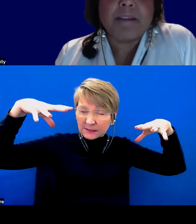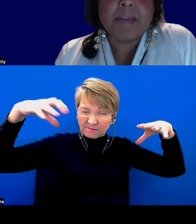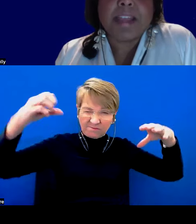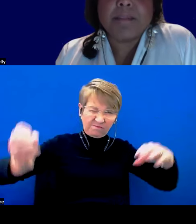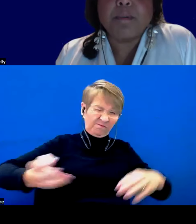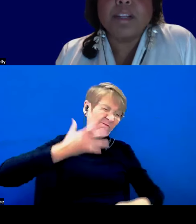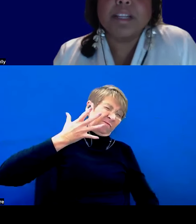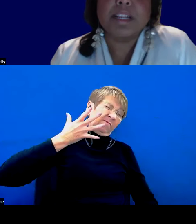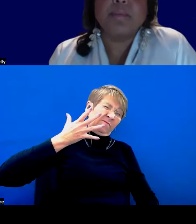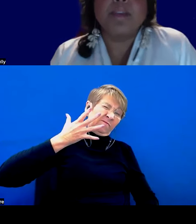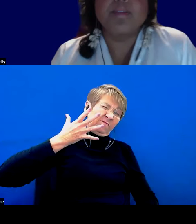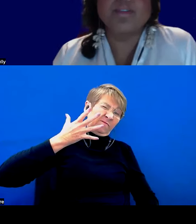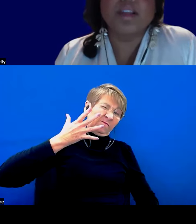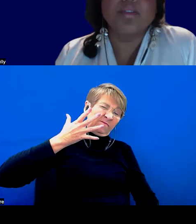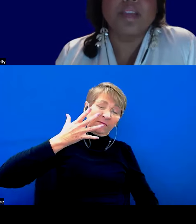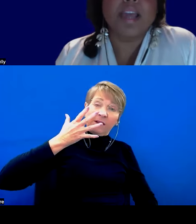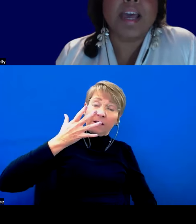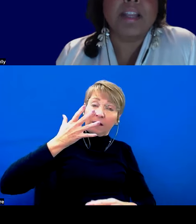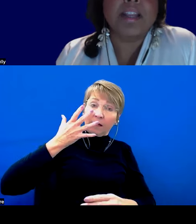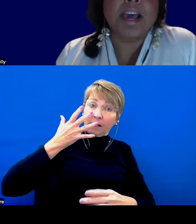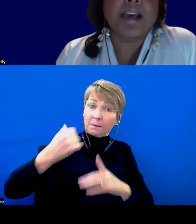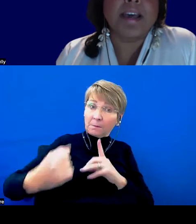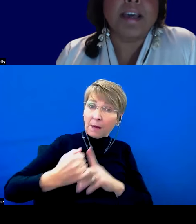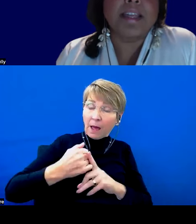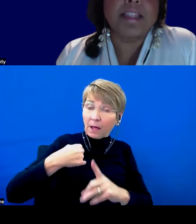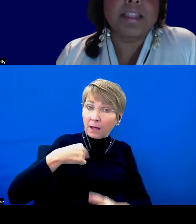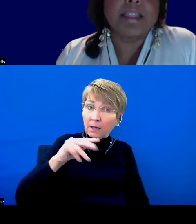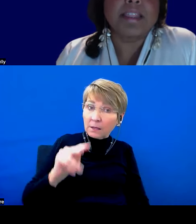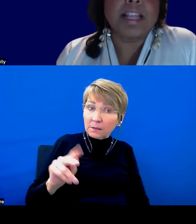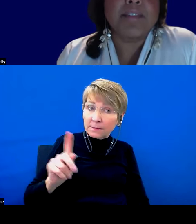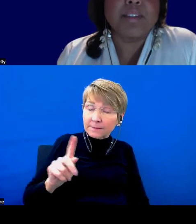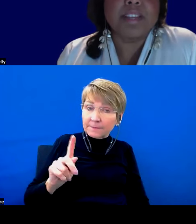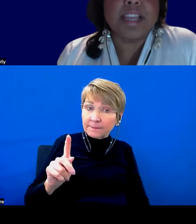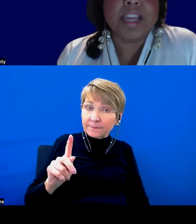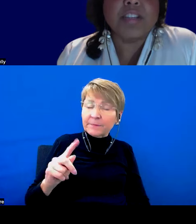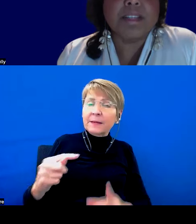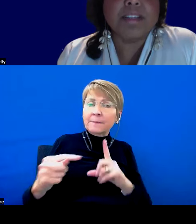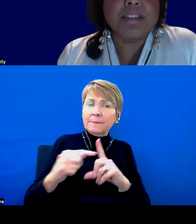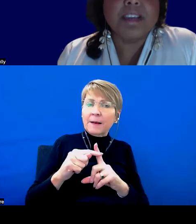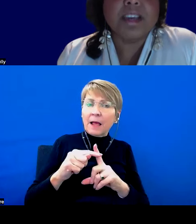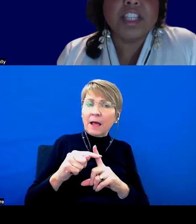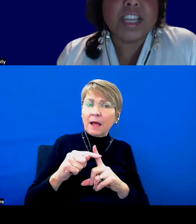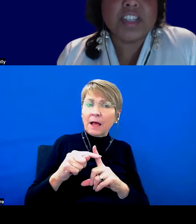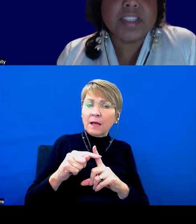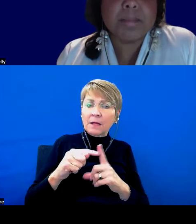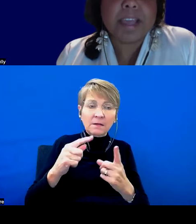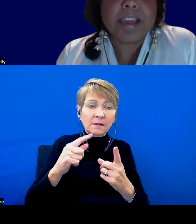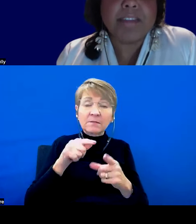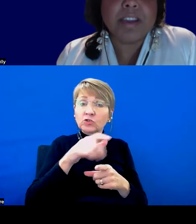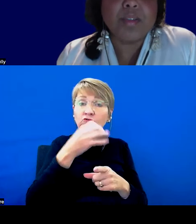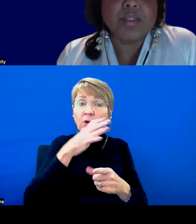And importantly we also look at their level of engagement, changes in behavior and also their